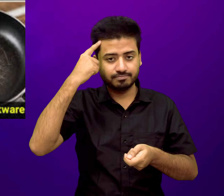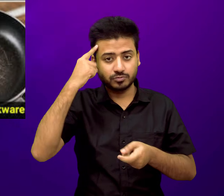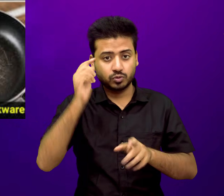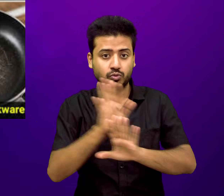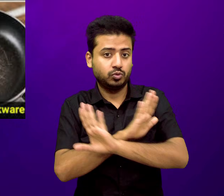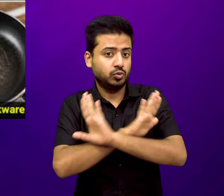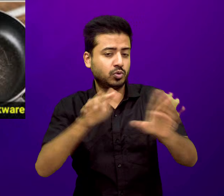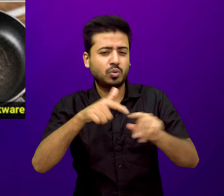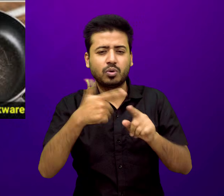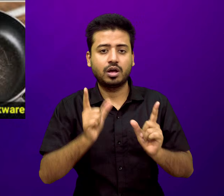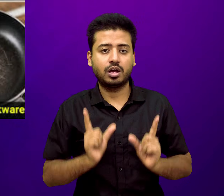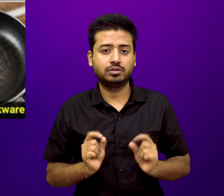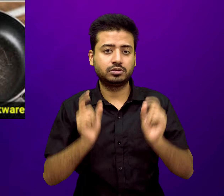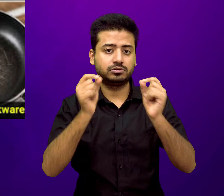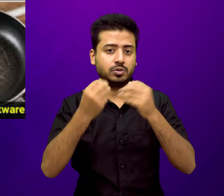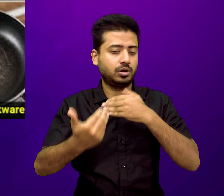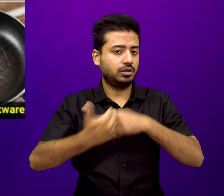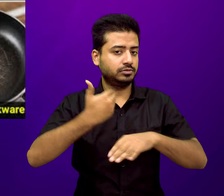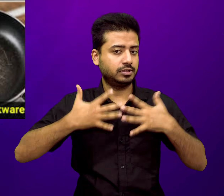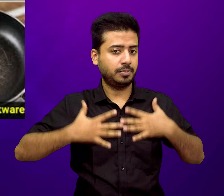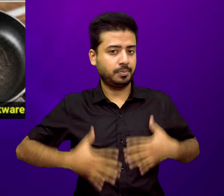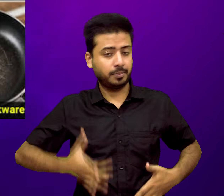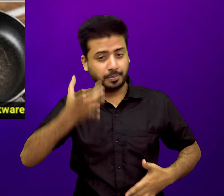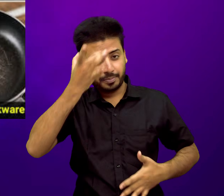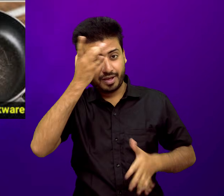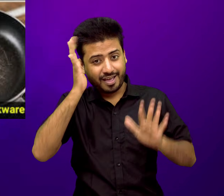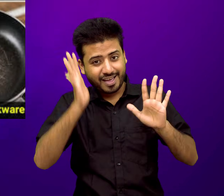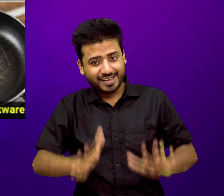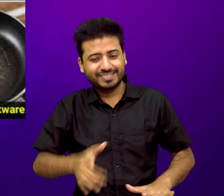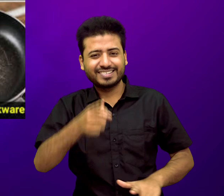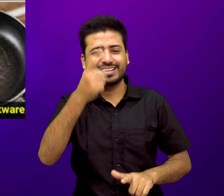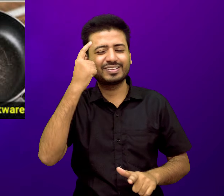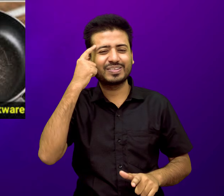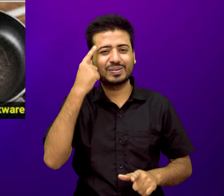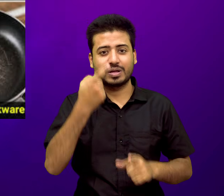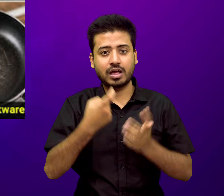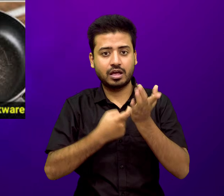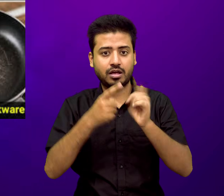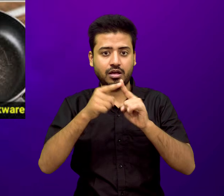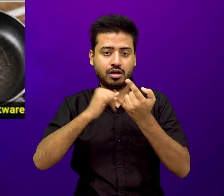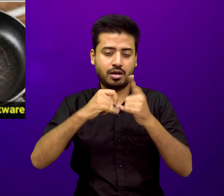revolutionized modern cooking by allowing for effortless food release and easy cleanup. These